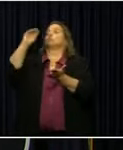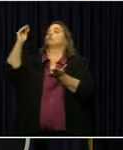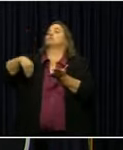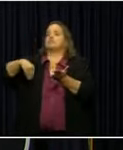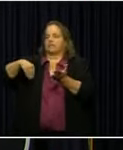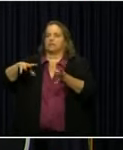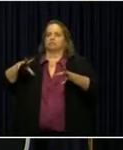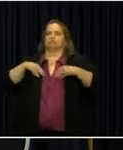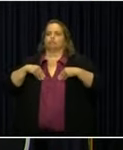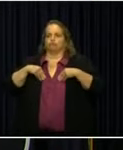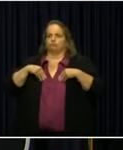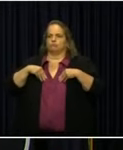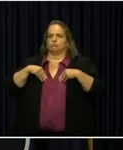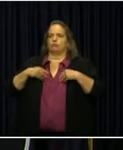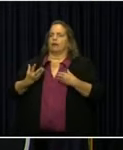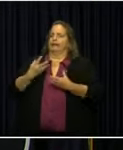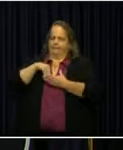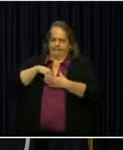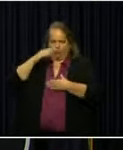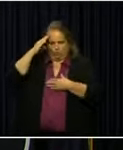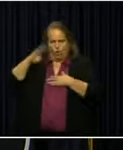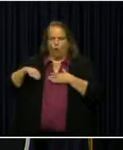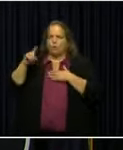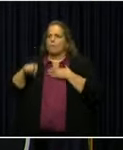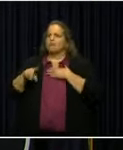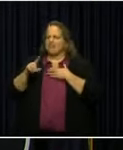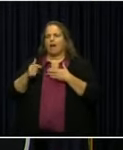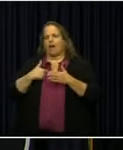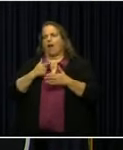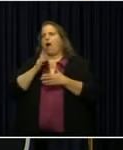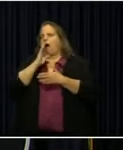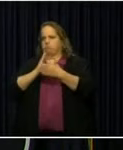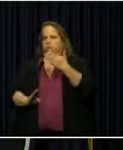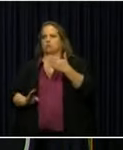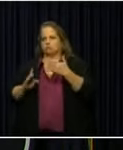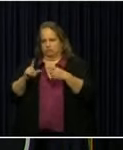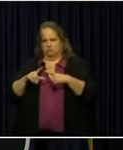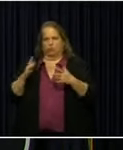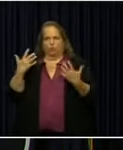HOPE, AND EVENTUALLY GOING DOWN, BUT THEY STARTED TO CLIMB UPWARD.